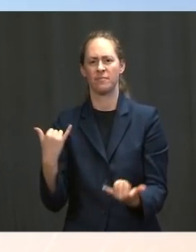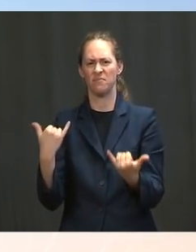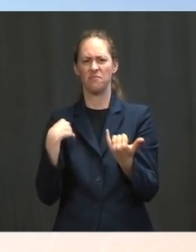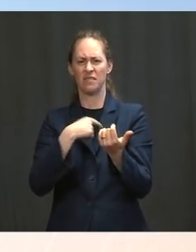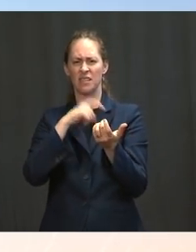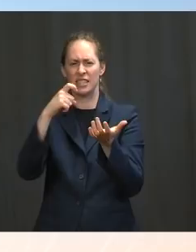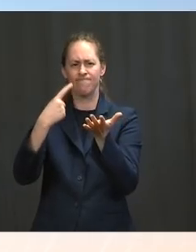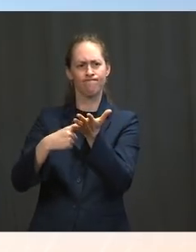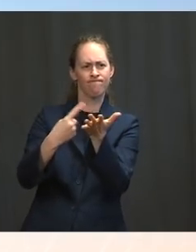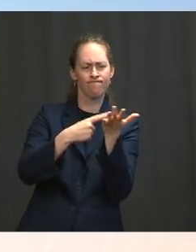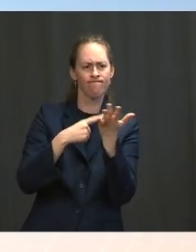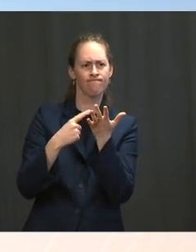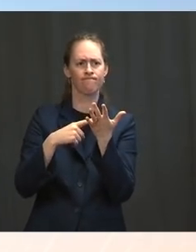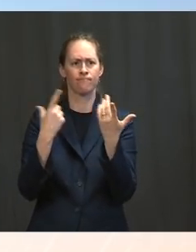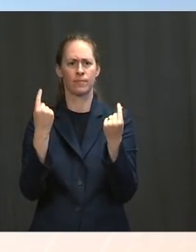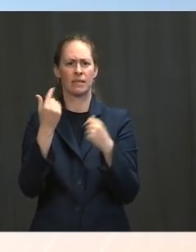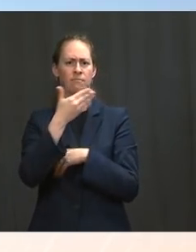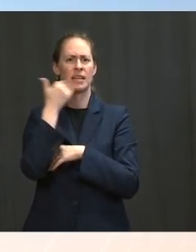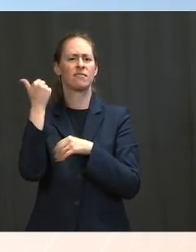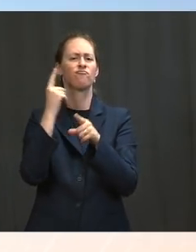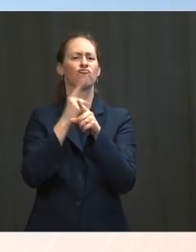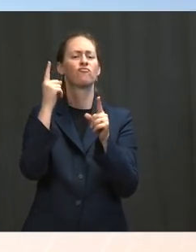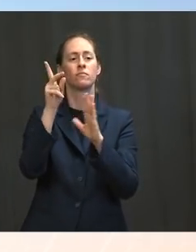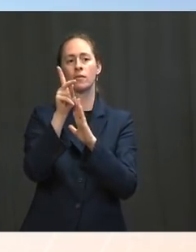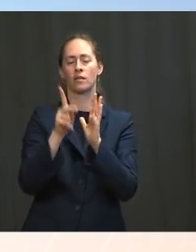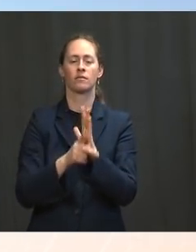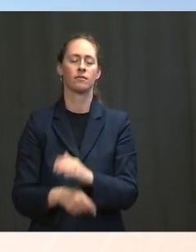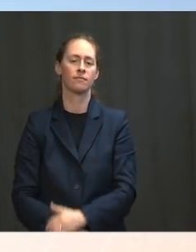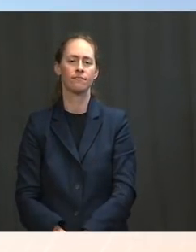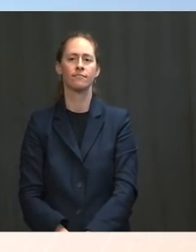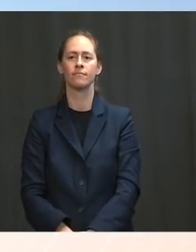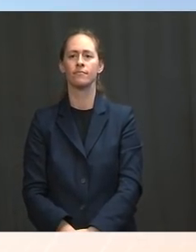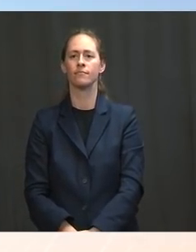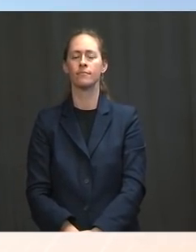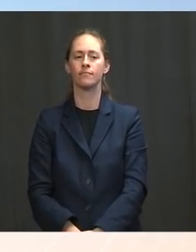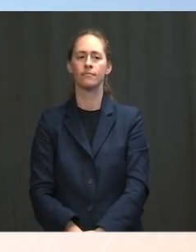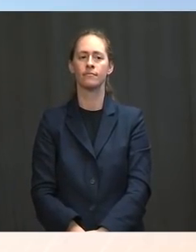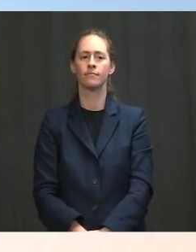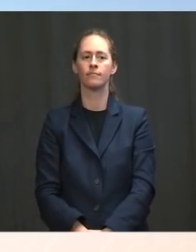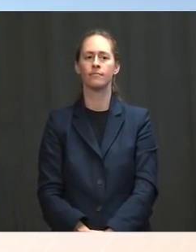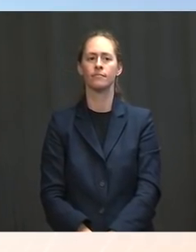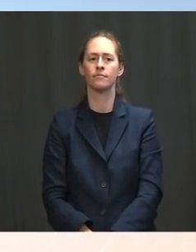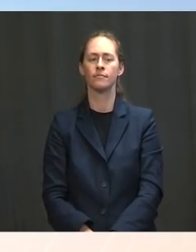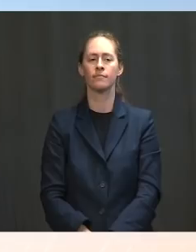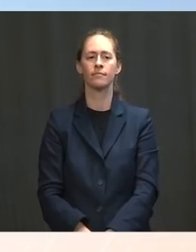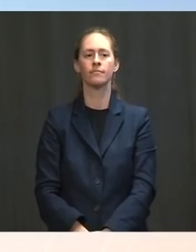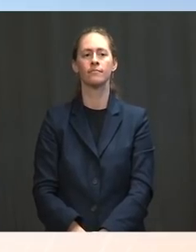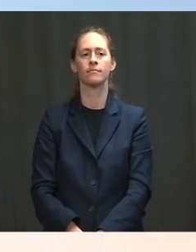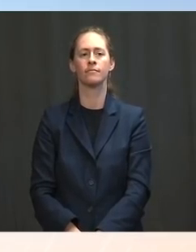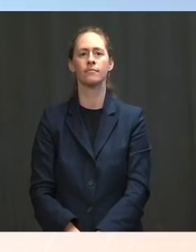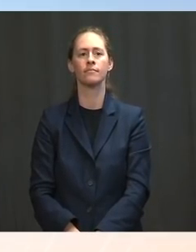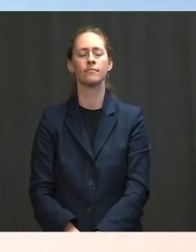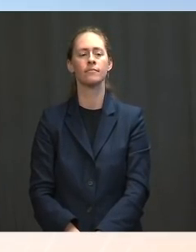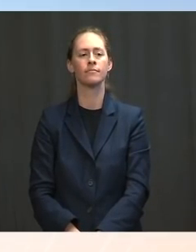Go ahead. >> The Press: Thank you, Jen. A quick follow-up on the ransomware. Ms. Psaki: Sure. The Press: You mentioned that, after President Biden called on Putin